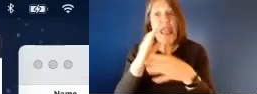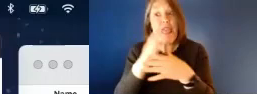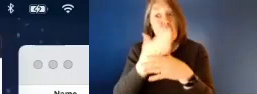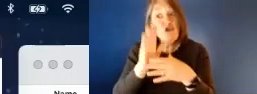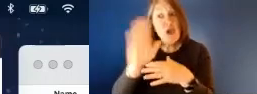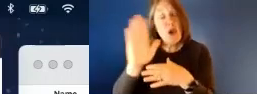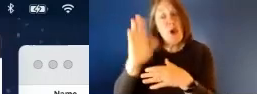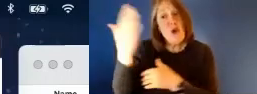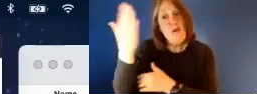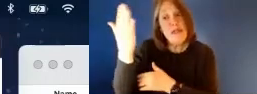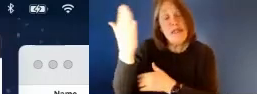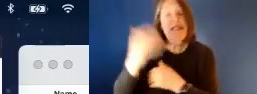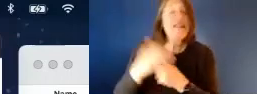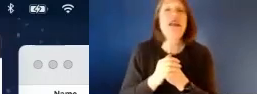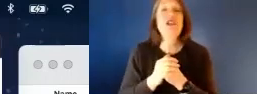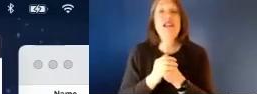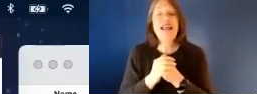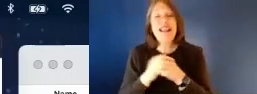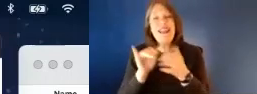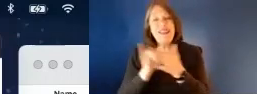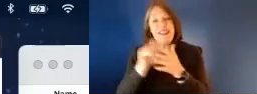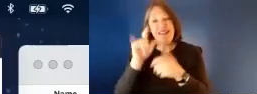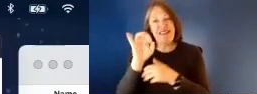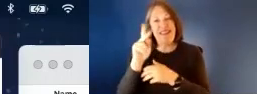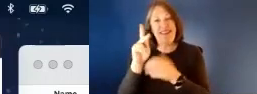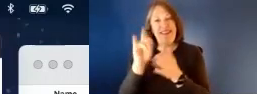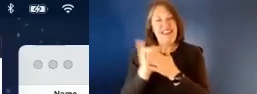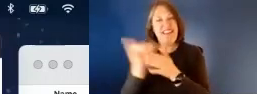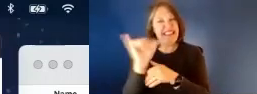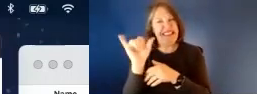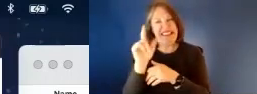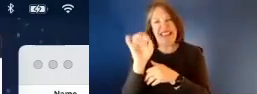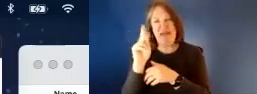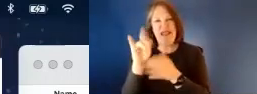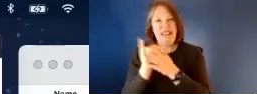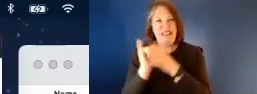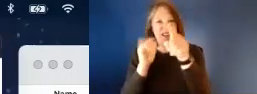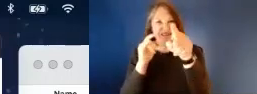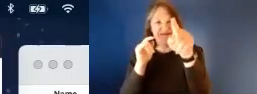07:21:57 This is the link, it is the same link that you see here. So if you want to